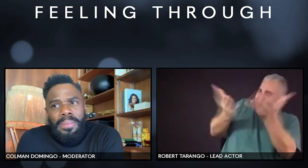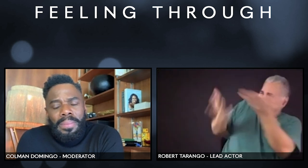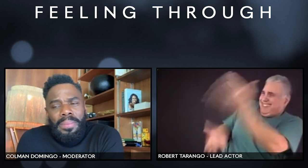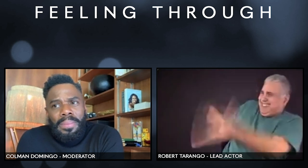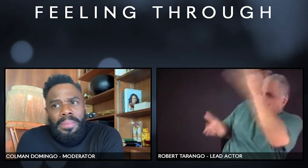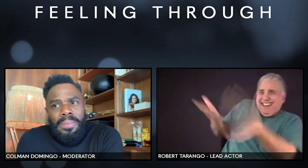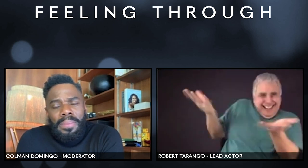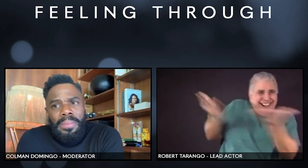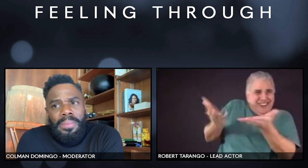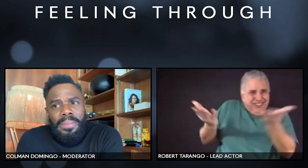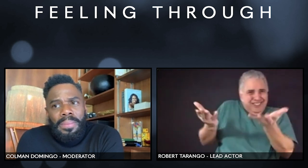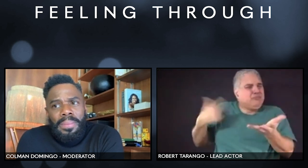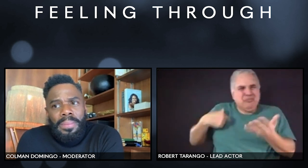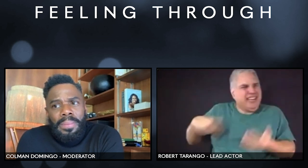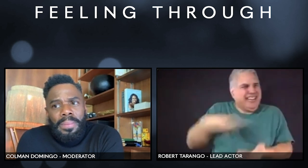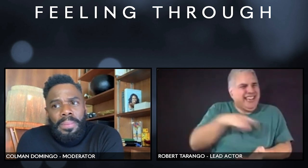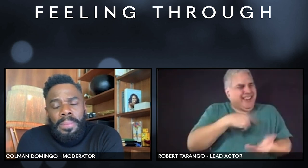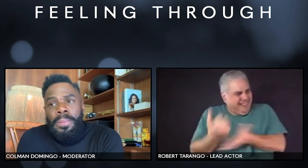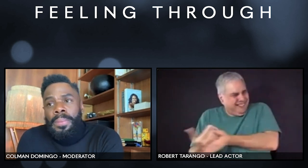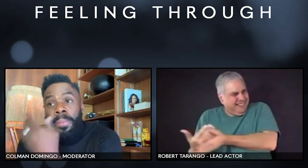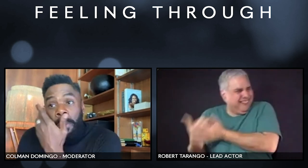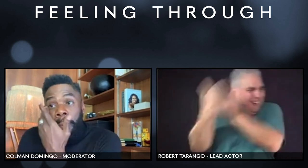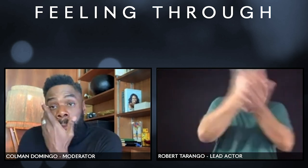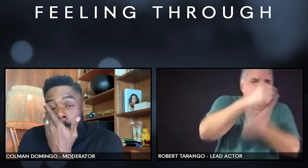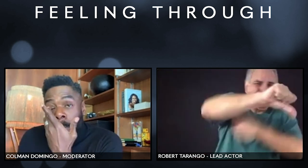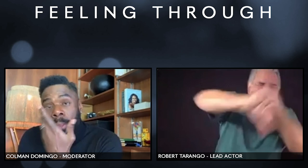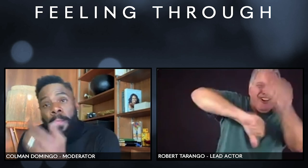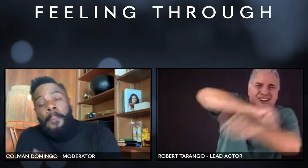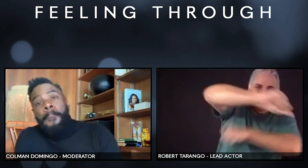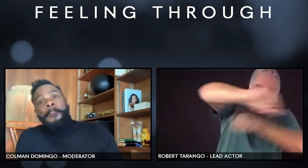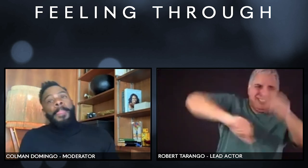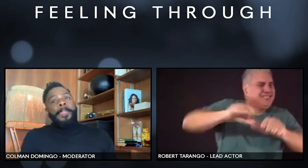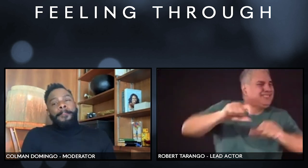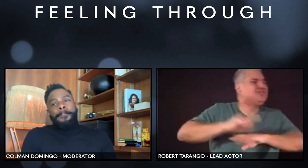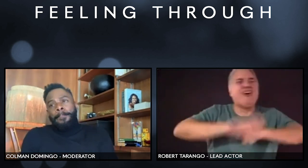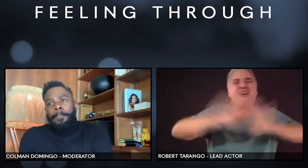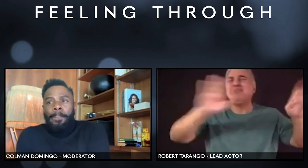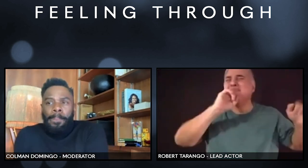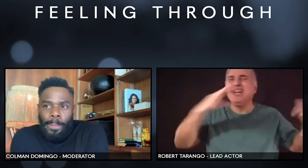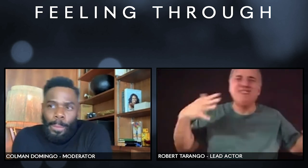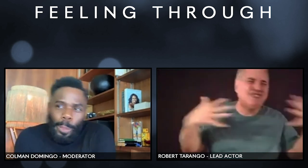met a DeafBlind person. Sure, great. But here I am and we can help each other